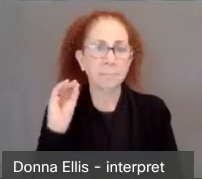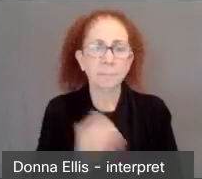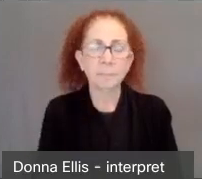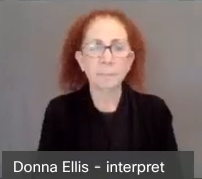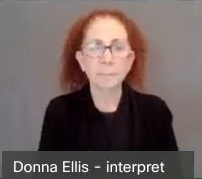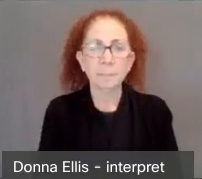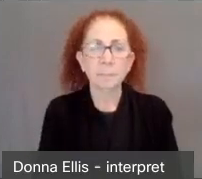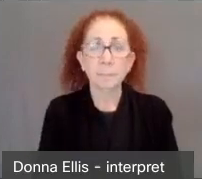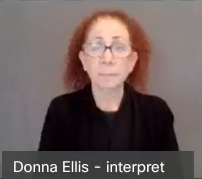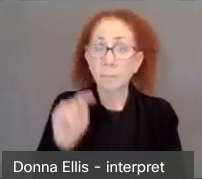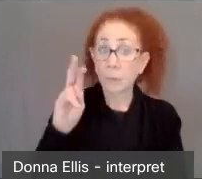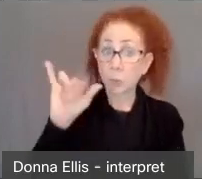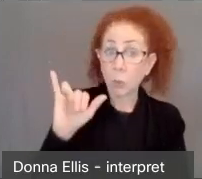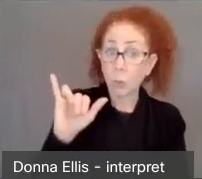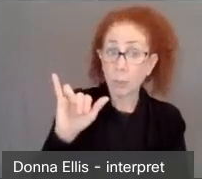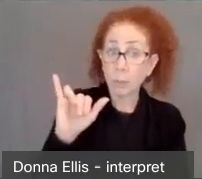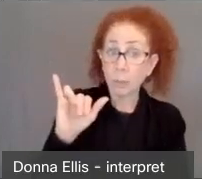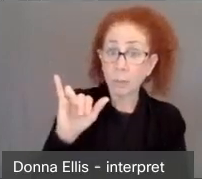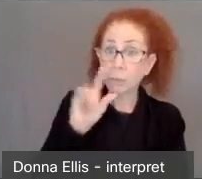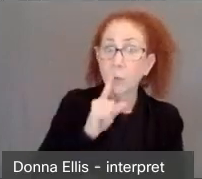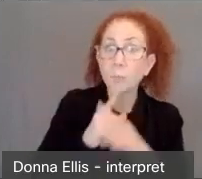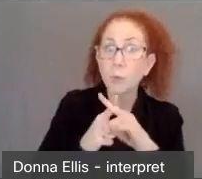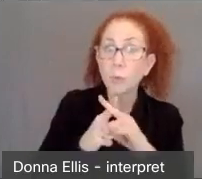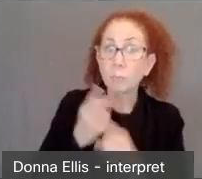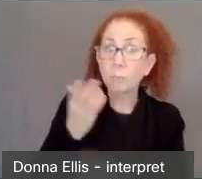[Staff] Tony, looks like you're still muted right now if you're trying to speak.